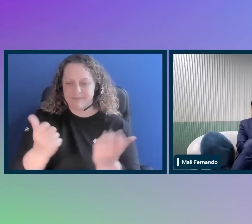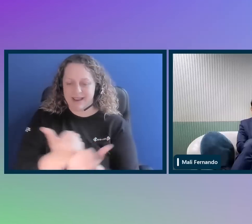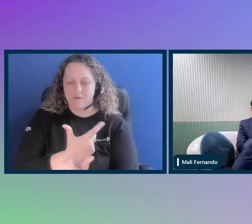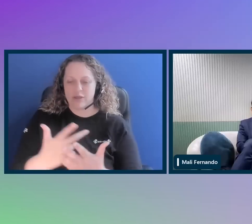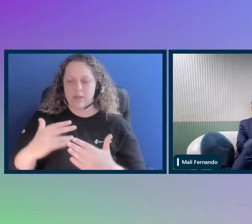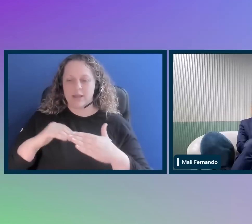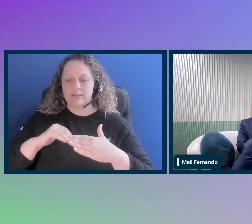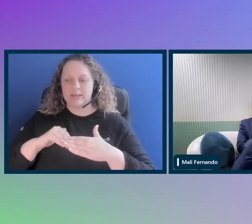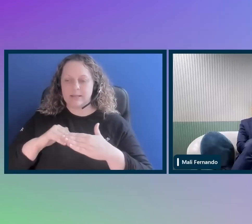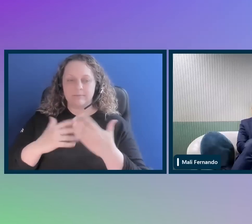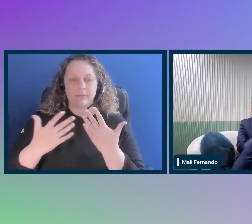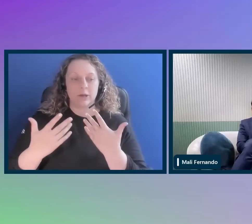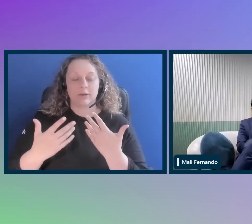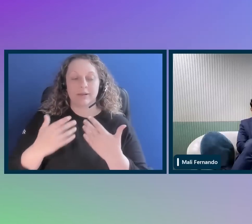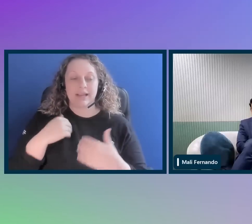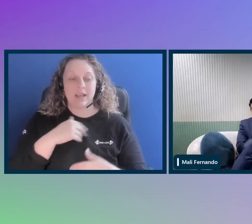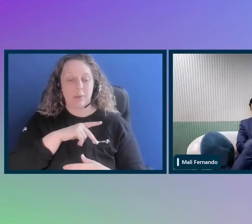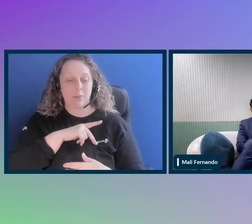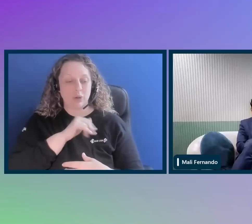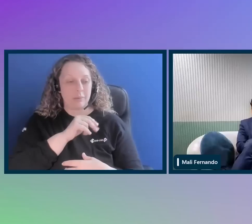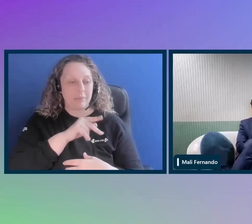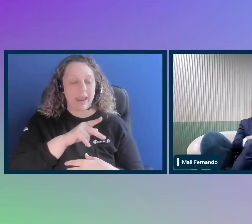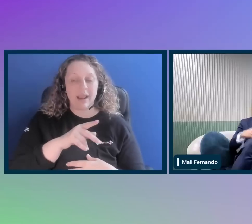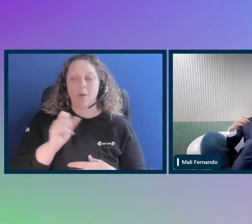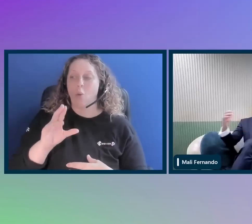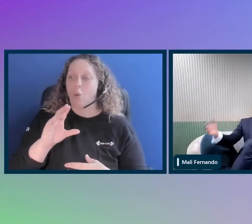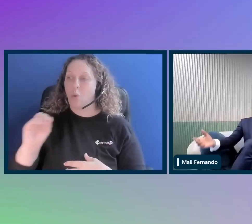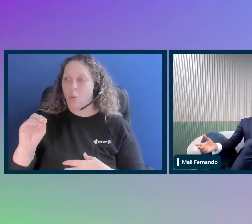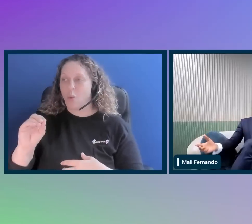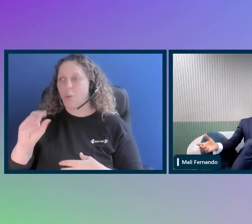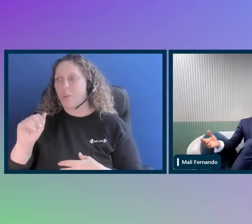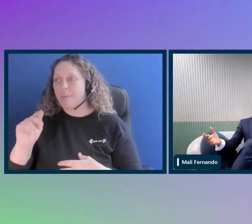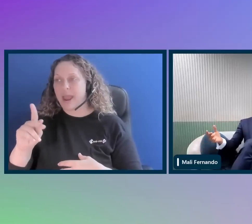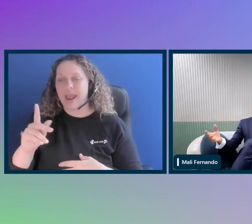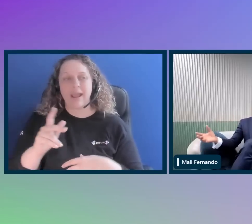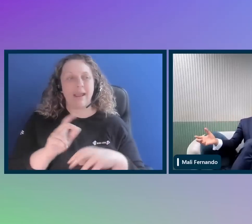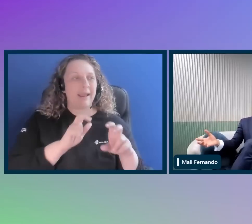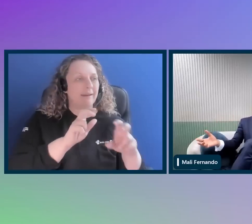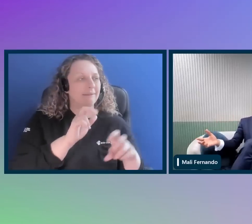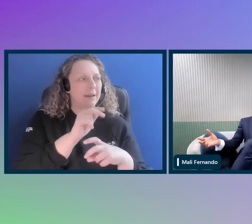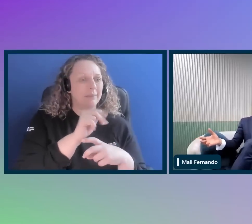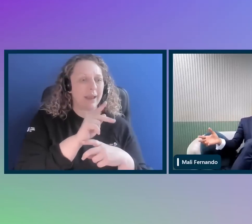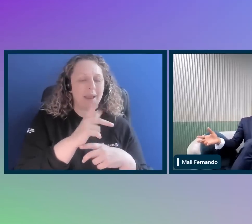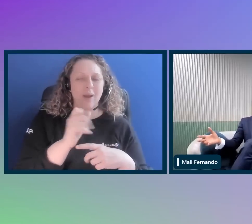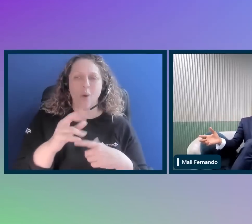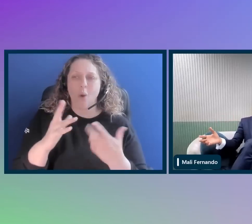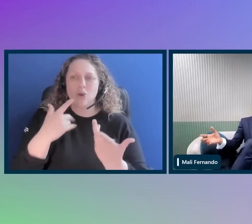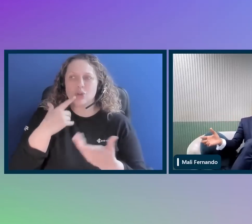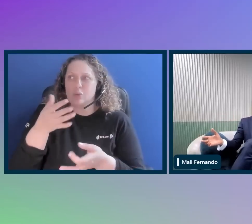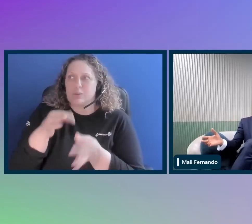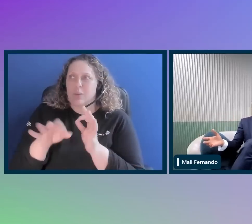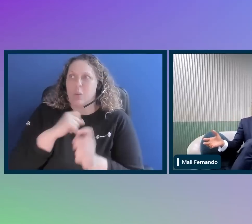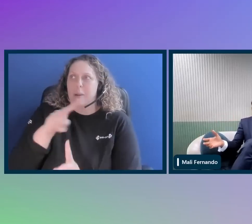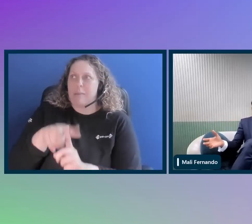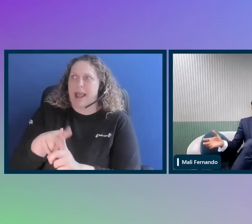whether in the personal banking space, in the commercial banking space, in the investment banking space, or you simply want to apply for a job online,